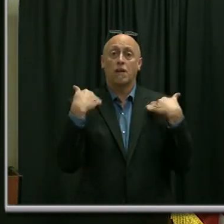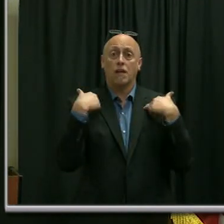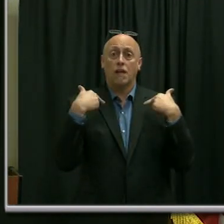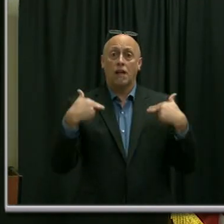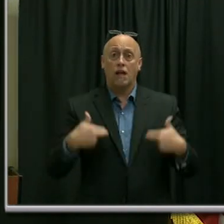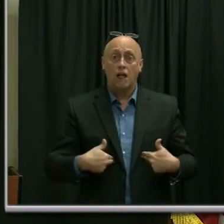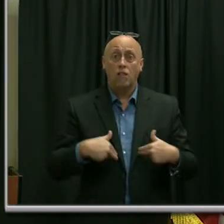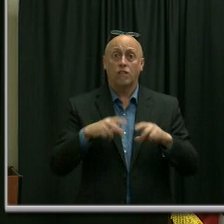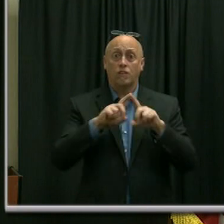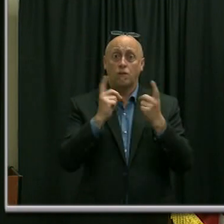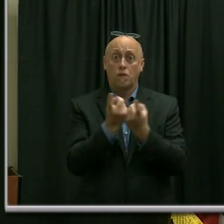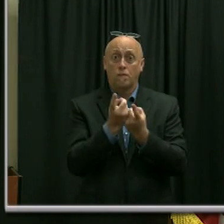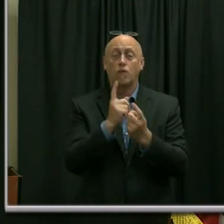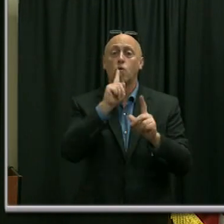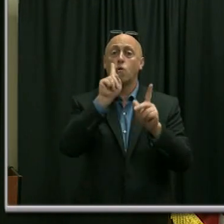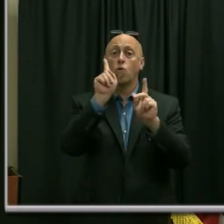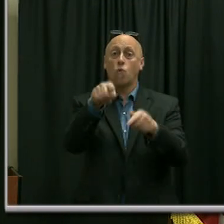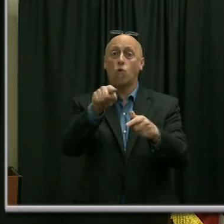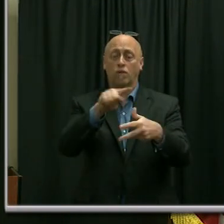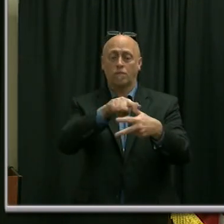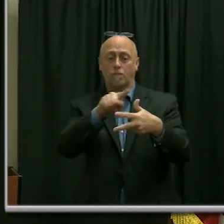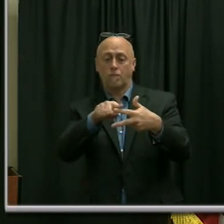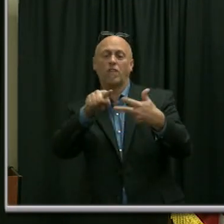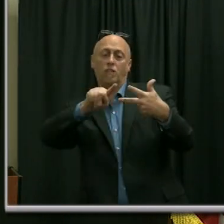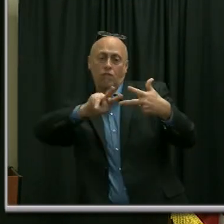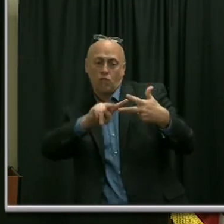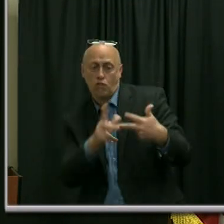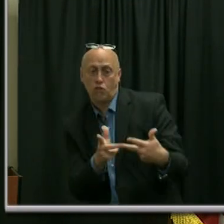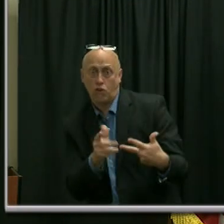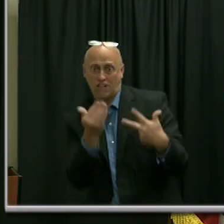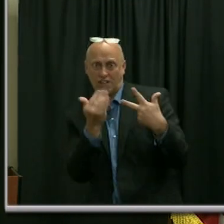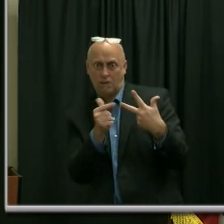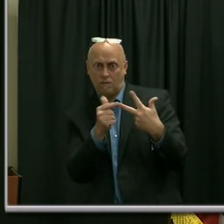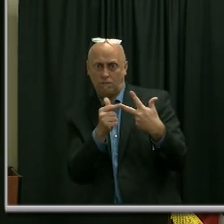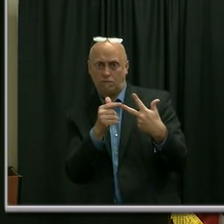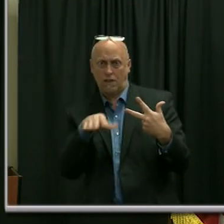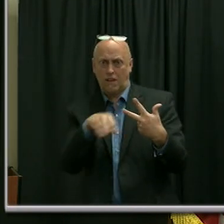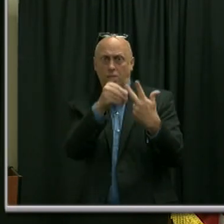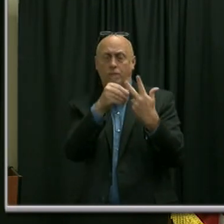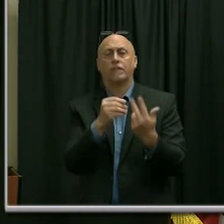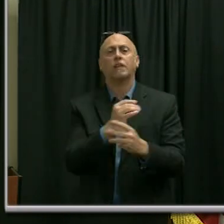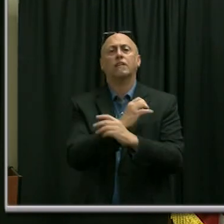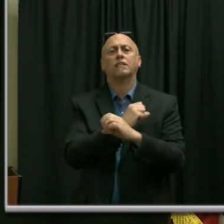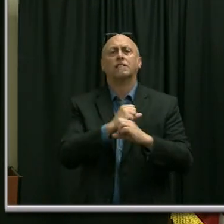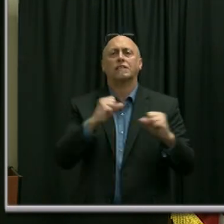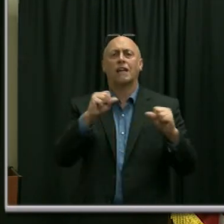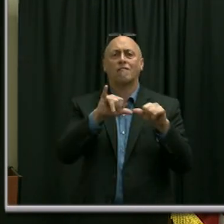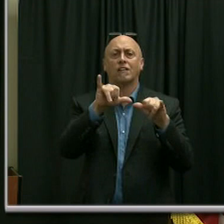POLIDENT PUBLIC HEALTH DEPARTMENT IS ISSUING ORDER